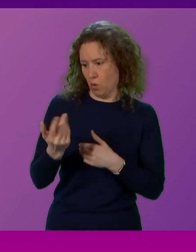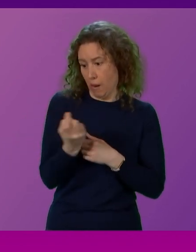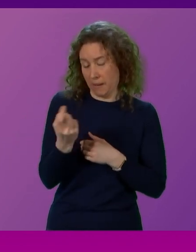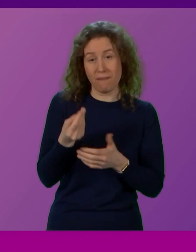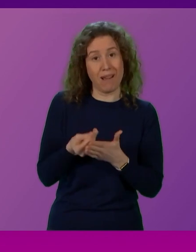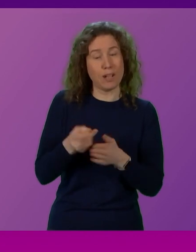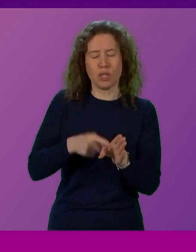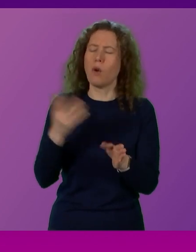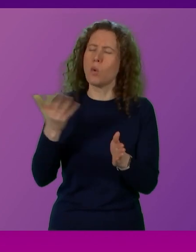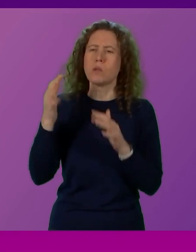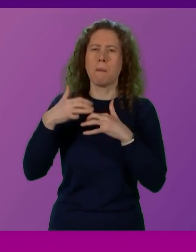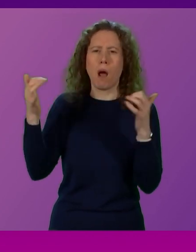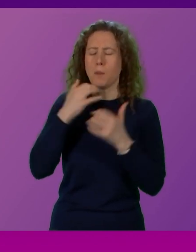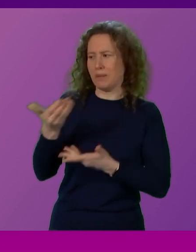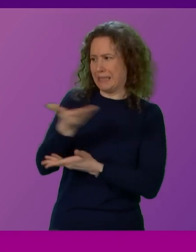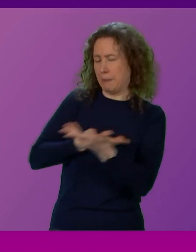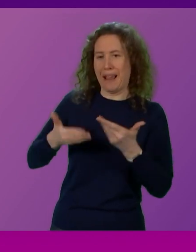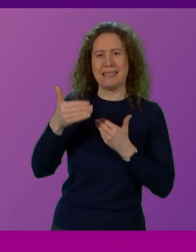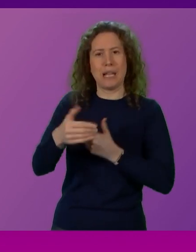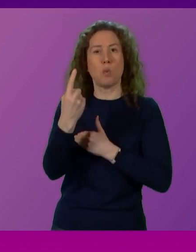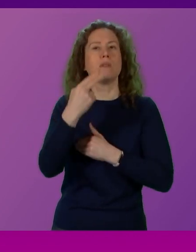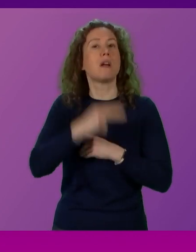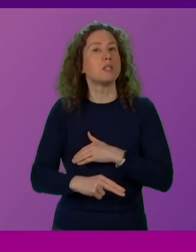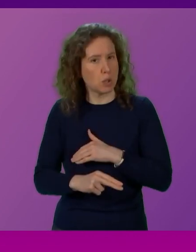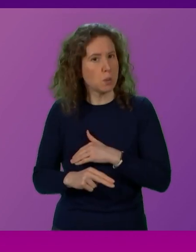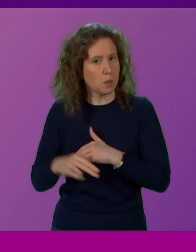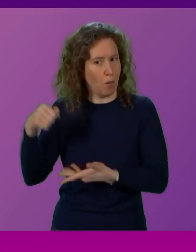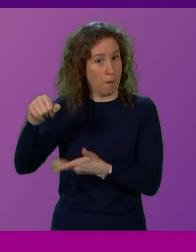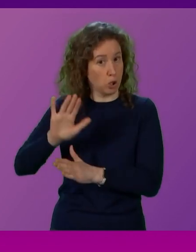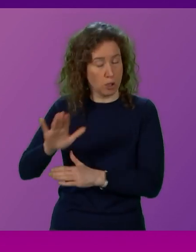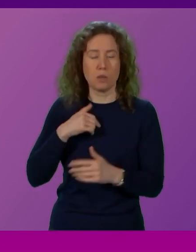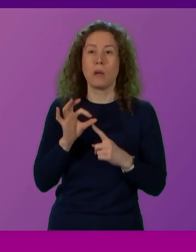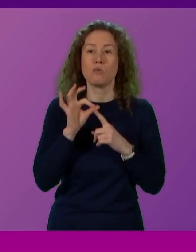will debate the Budget Bill at stage 1 this afternoon—we are proposing an increase in